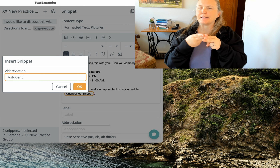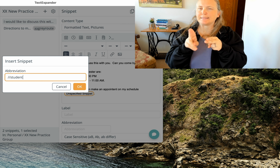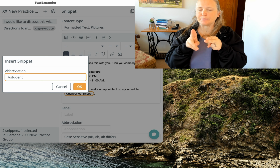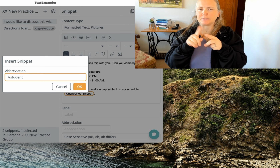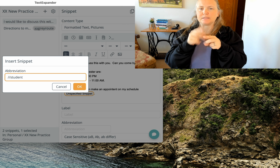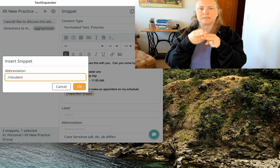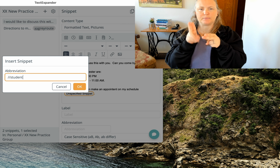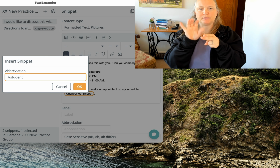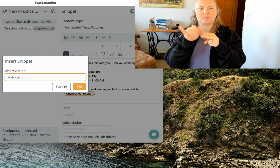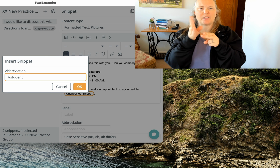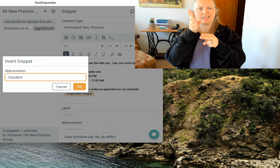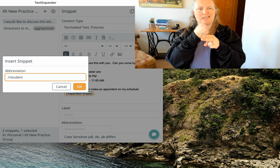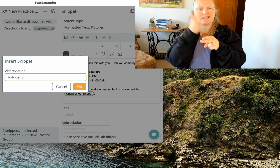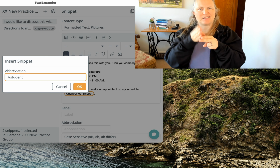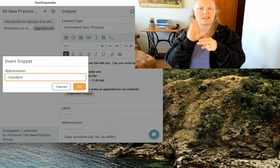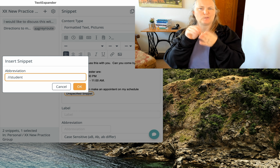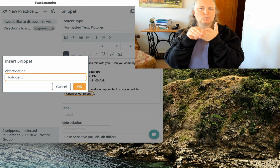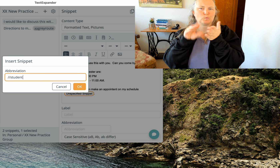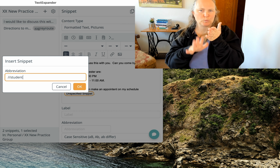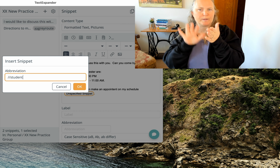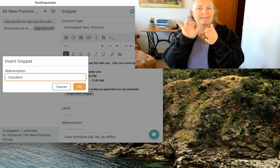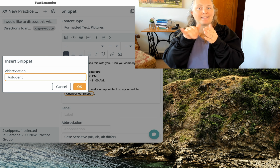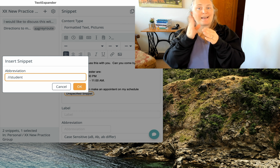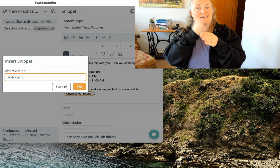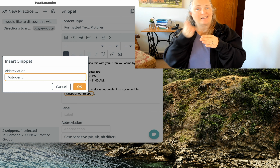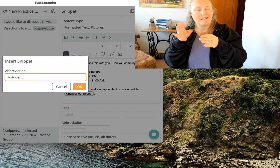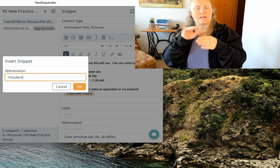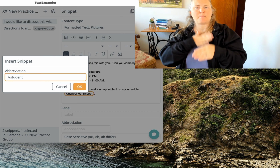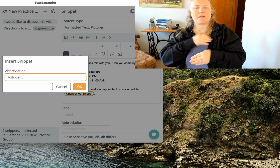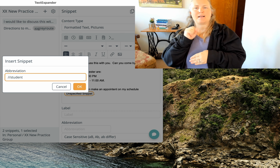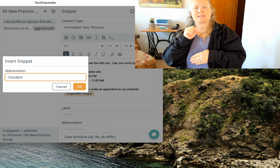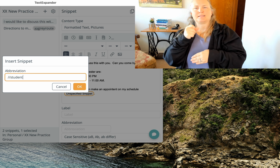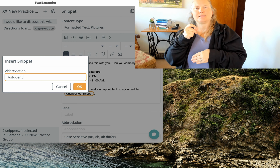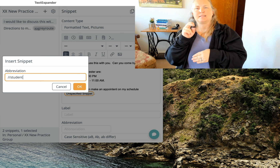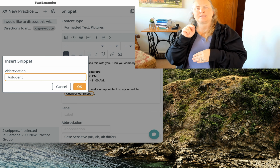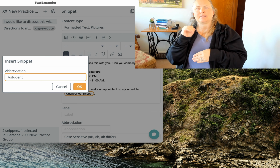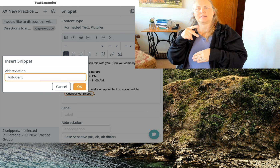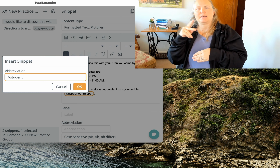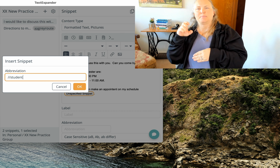So that's what I type the slash student is what I type when I want to give a link to